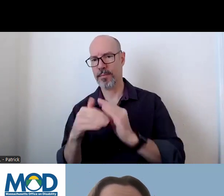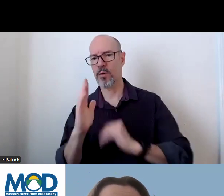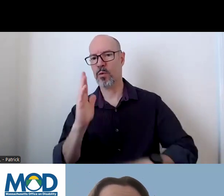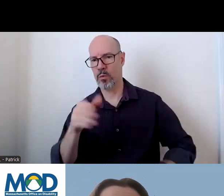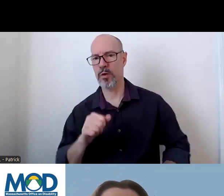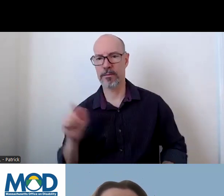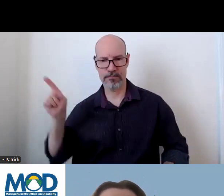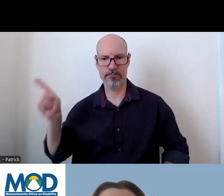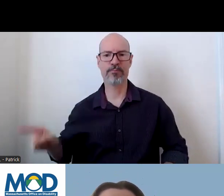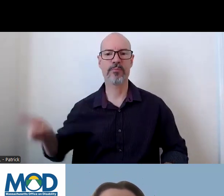you'll be able to access all of